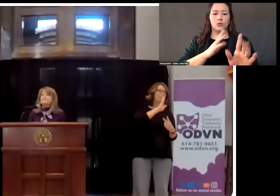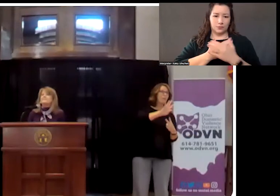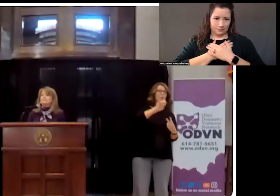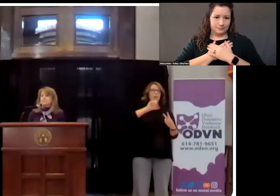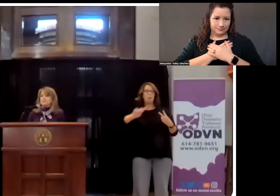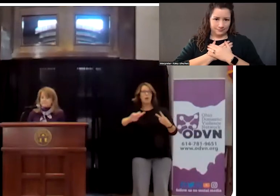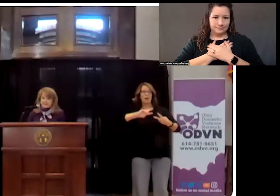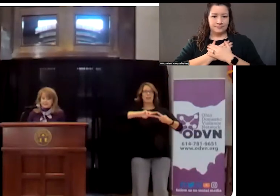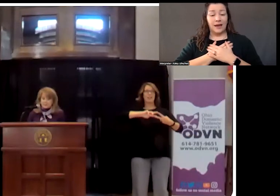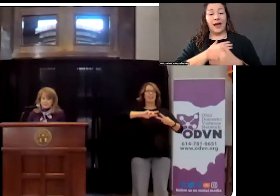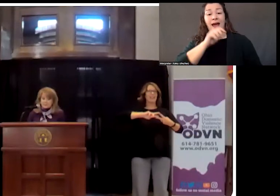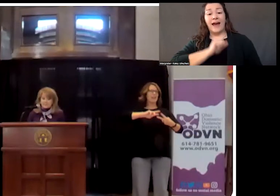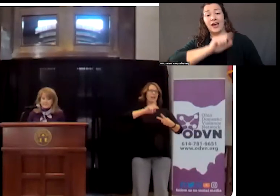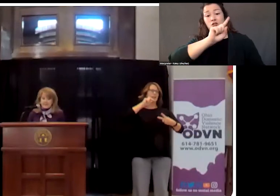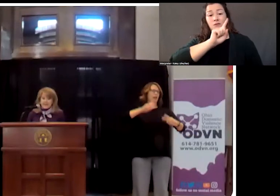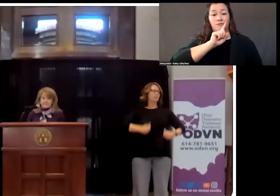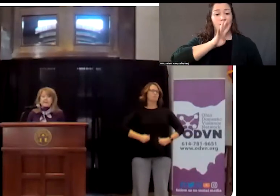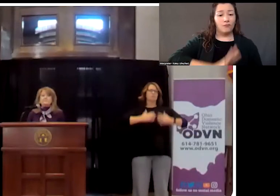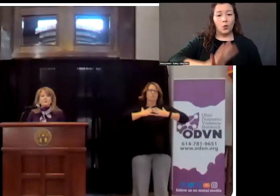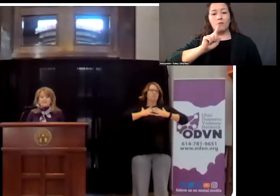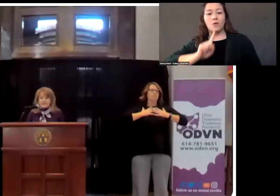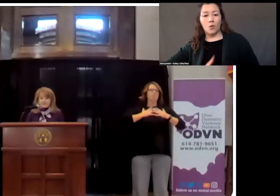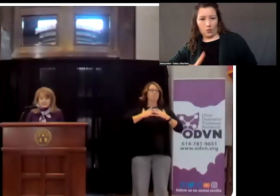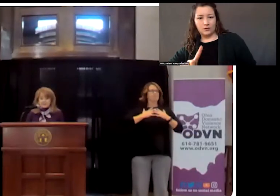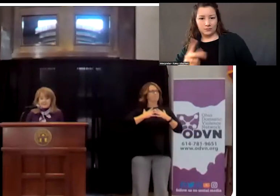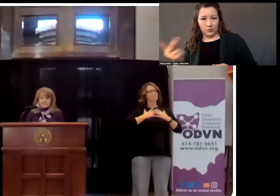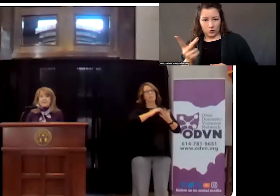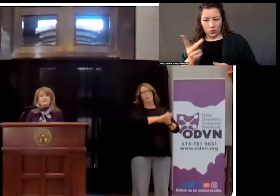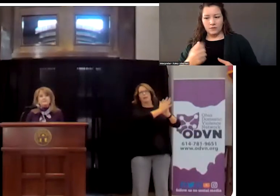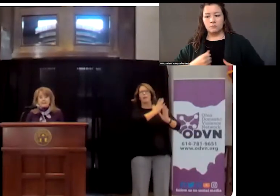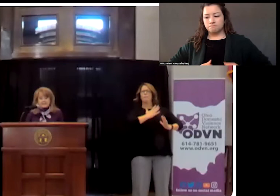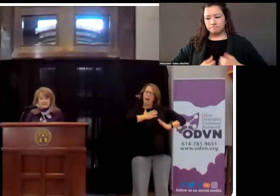They moved my soul and became the motivation to make a change in my life.